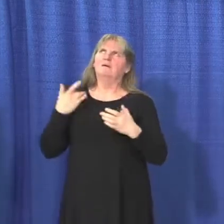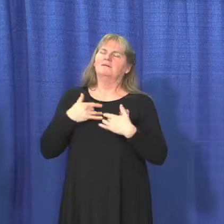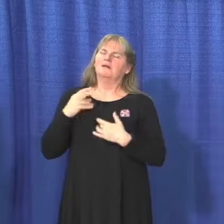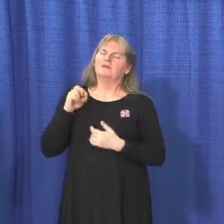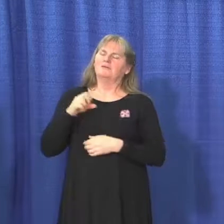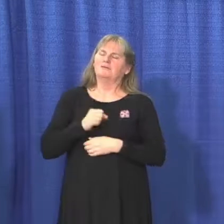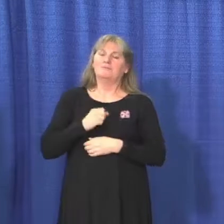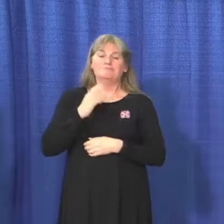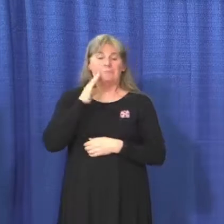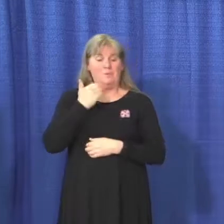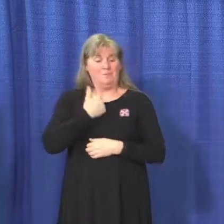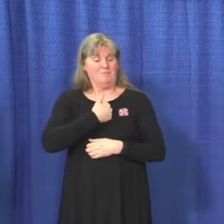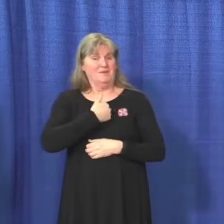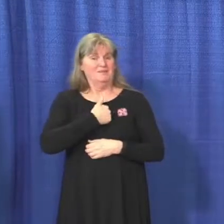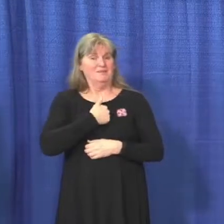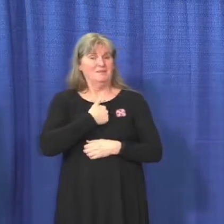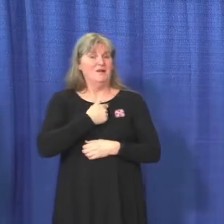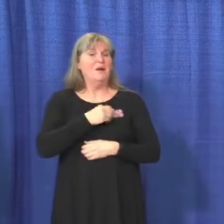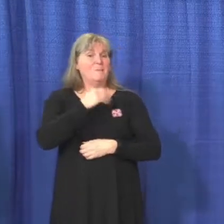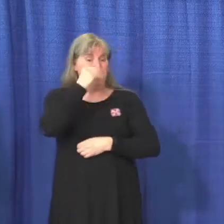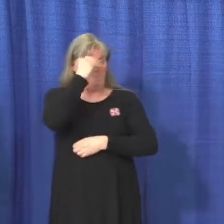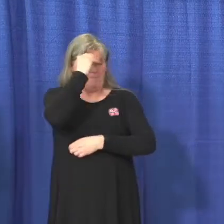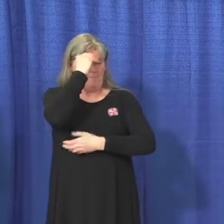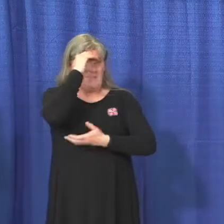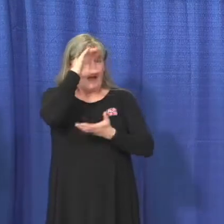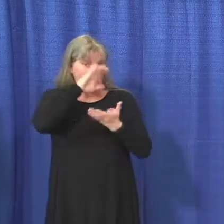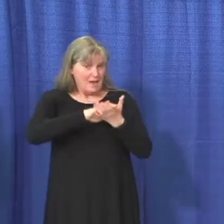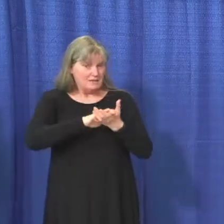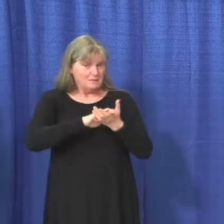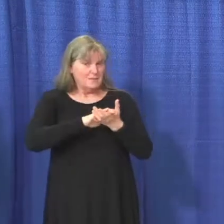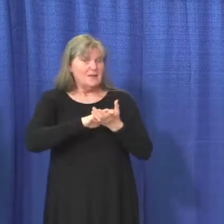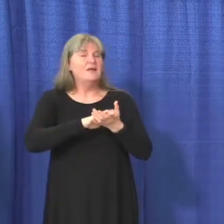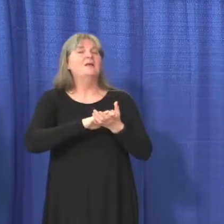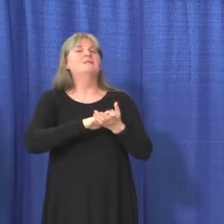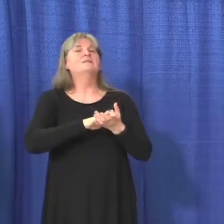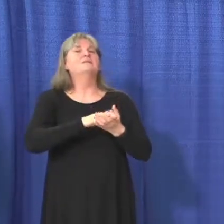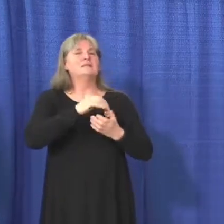son and his wife had a baby in December and we have not been